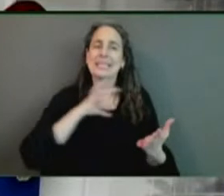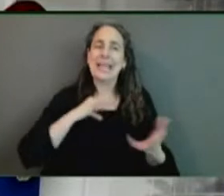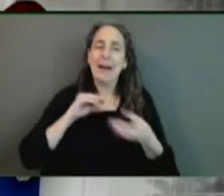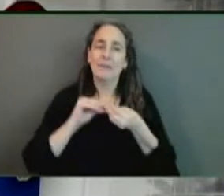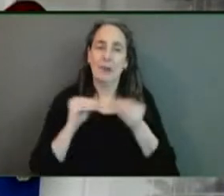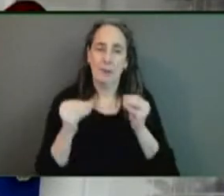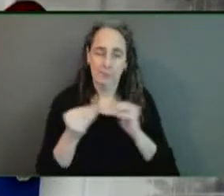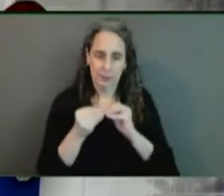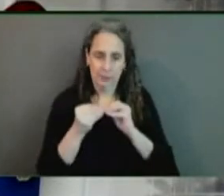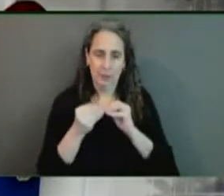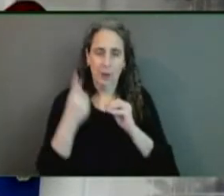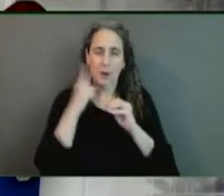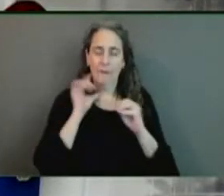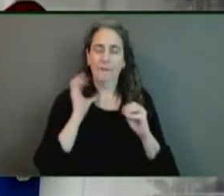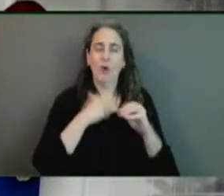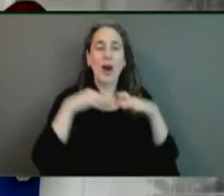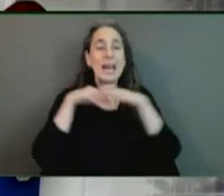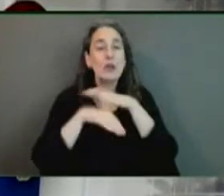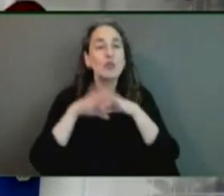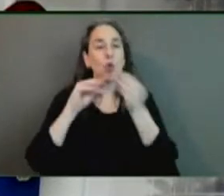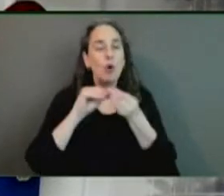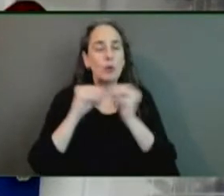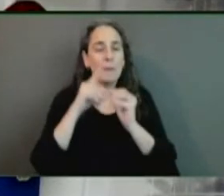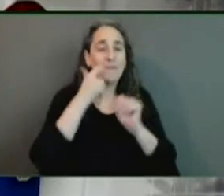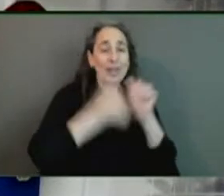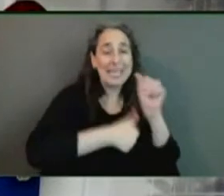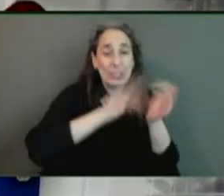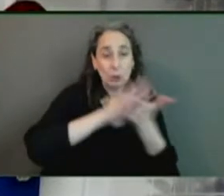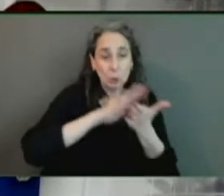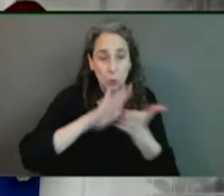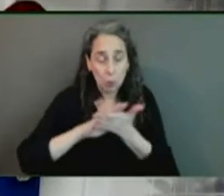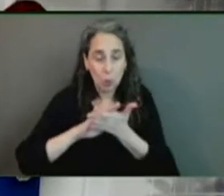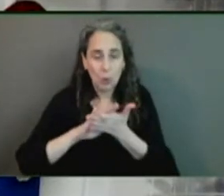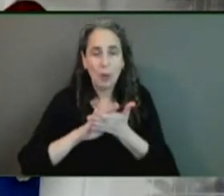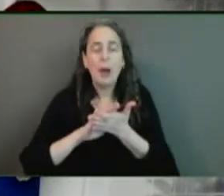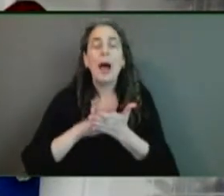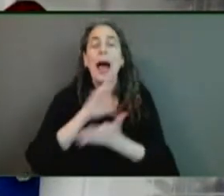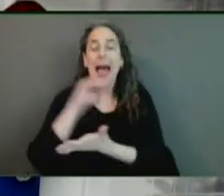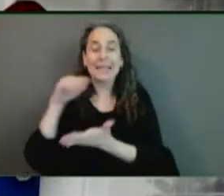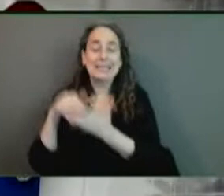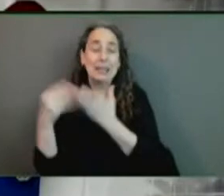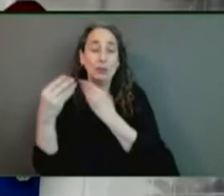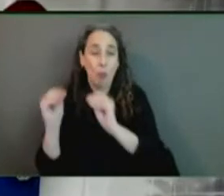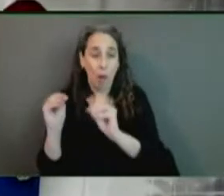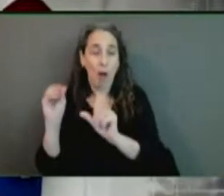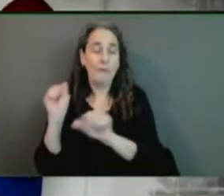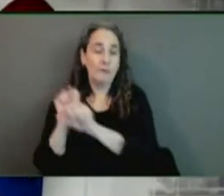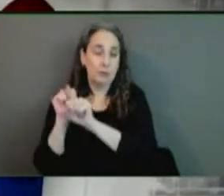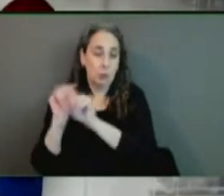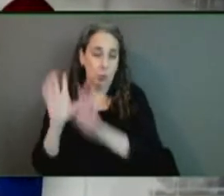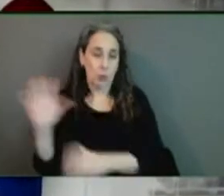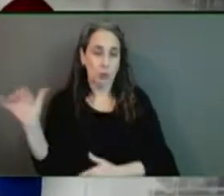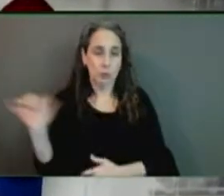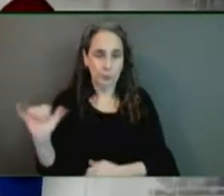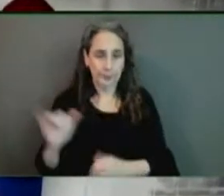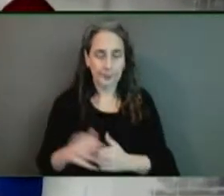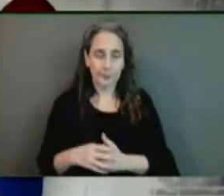in particular whip providing staffing numbers for an enrollment numbers for each